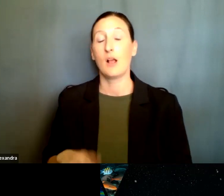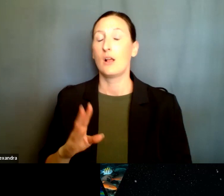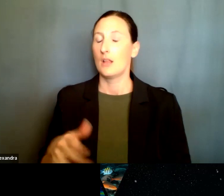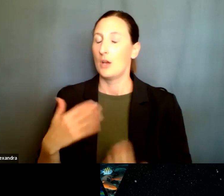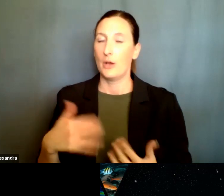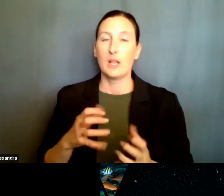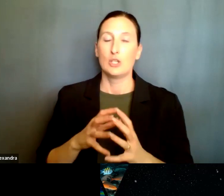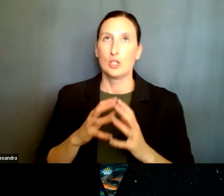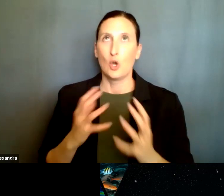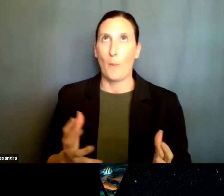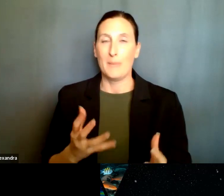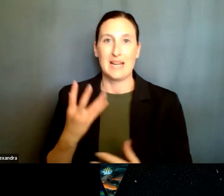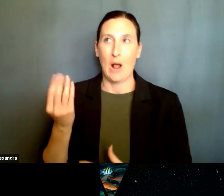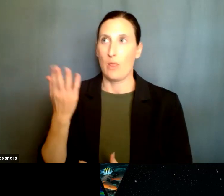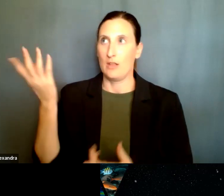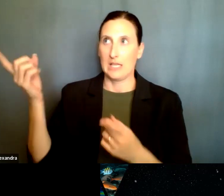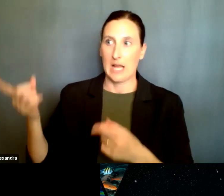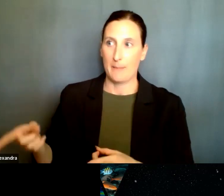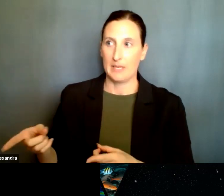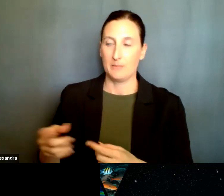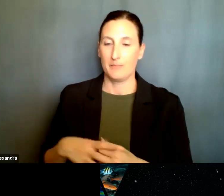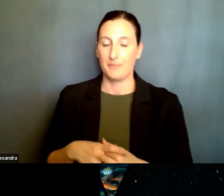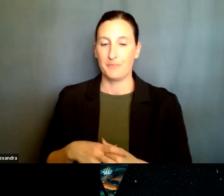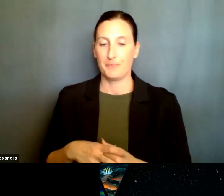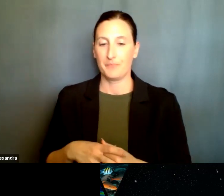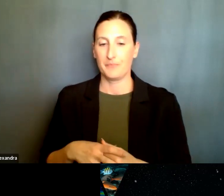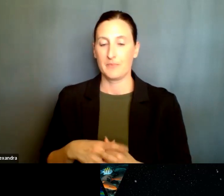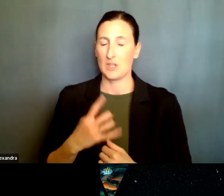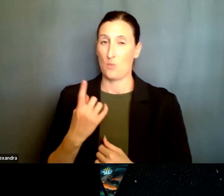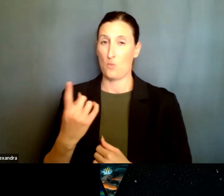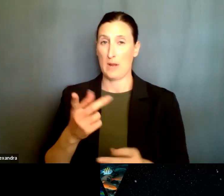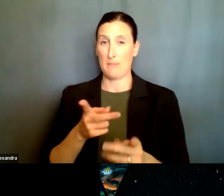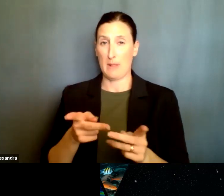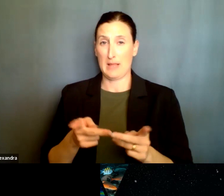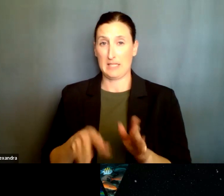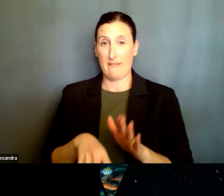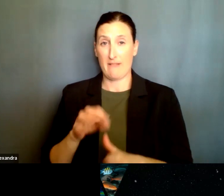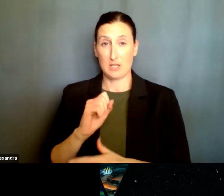I don't know if there's any place like the main source for all of them. [OVERLAPPING]